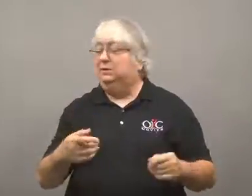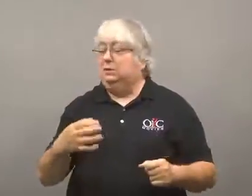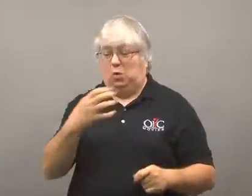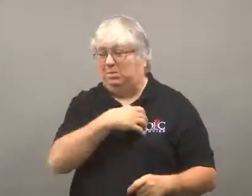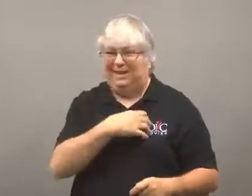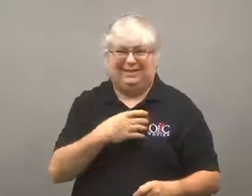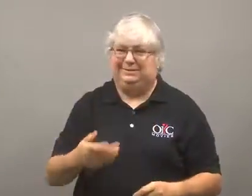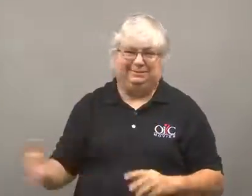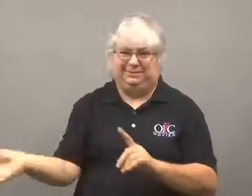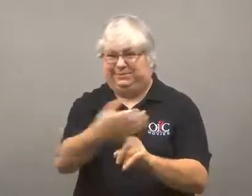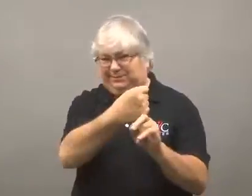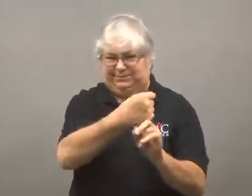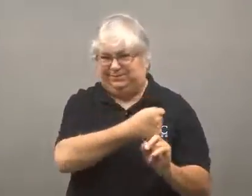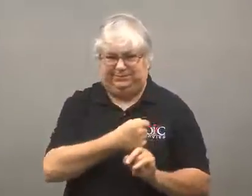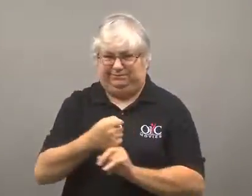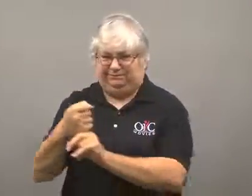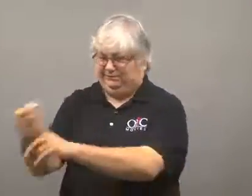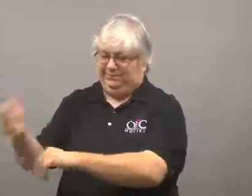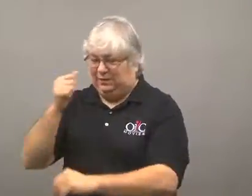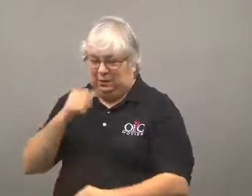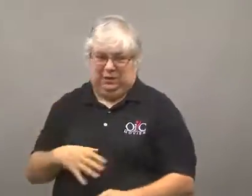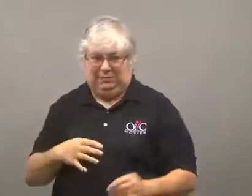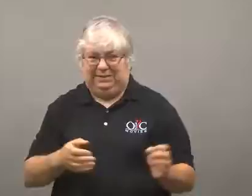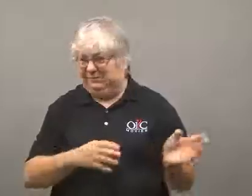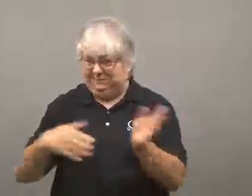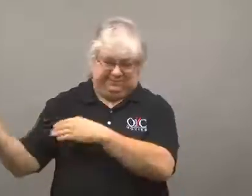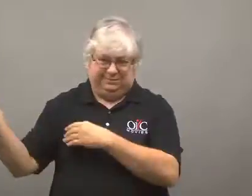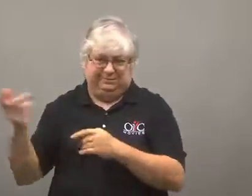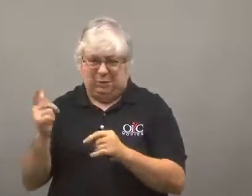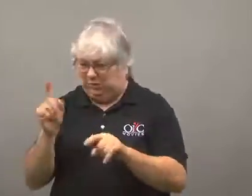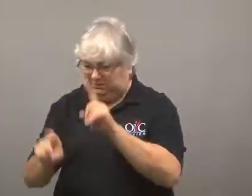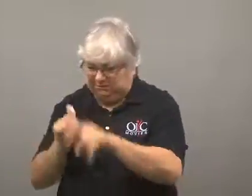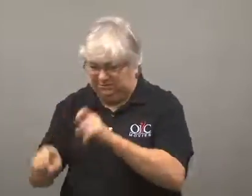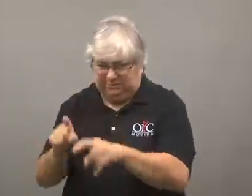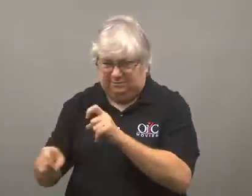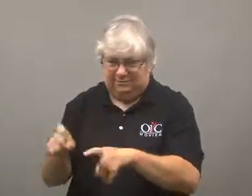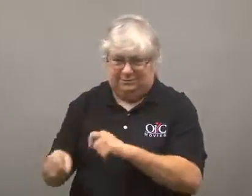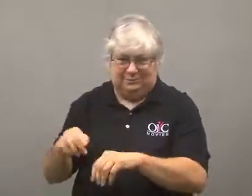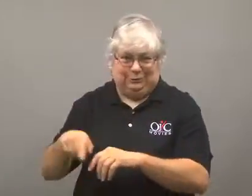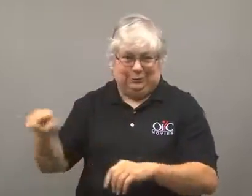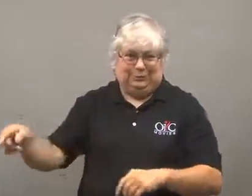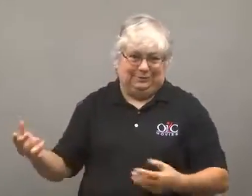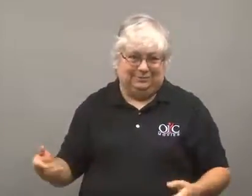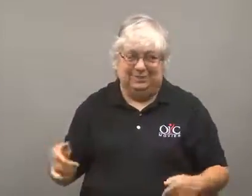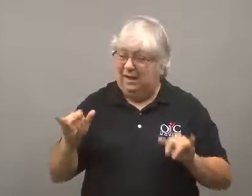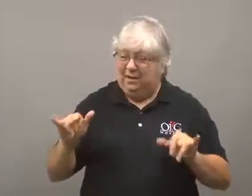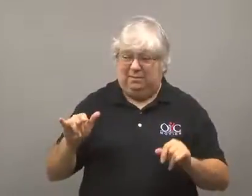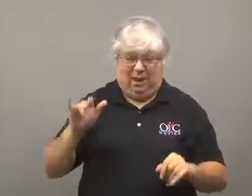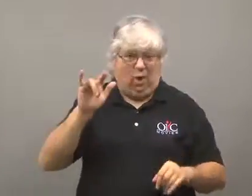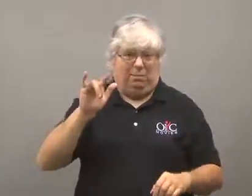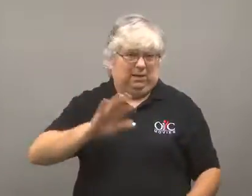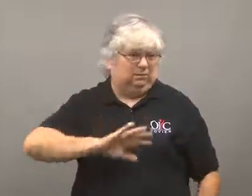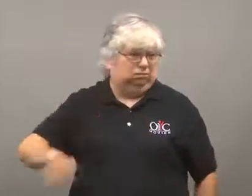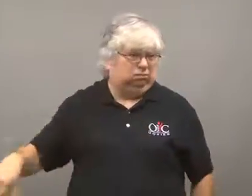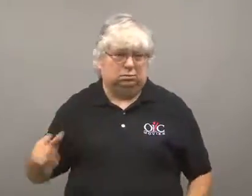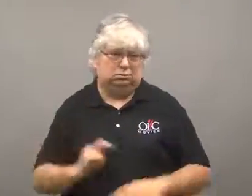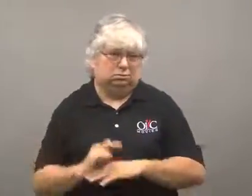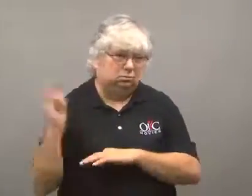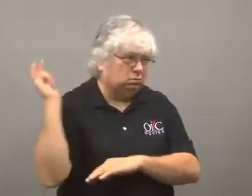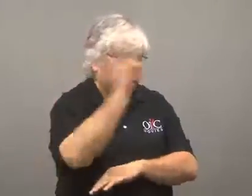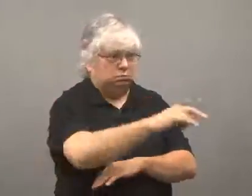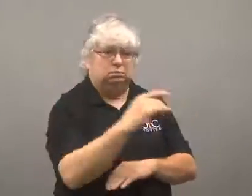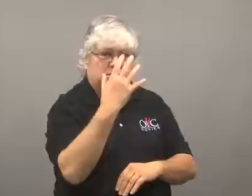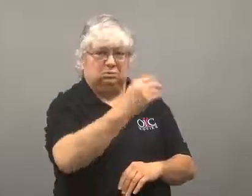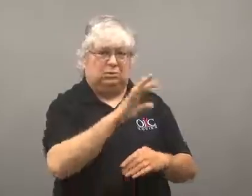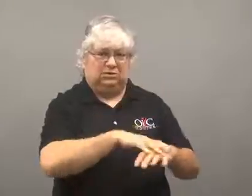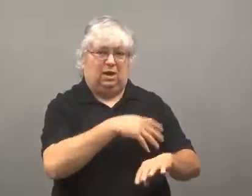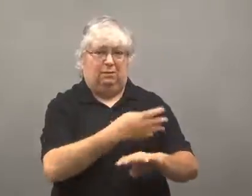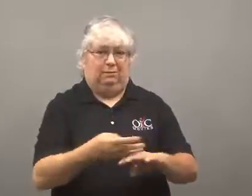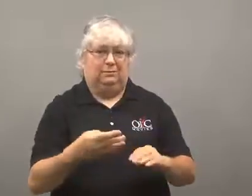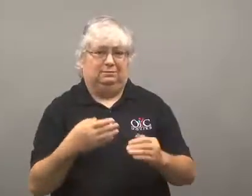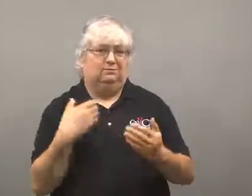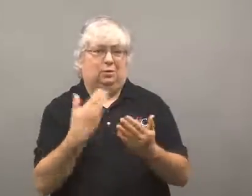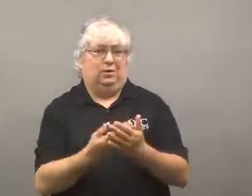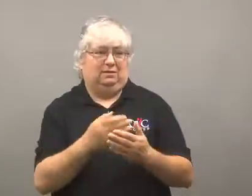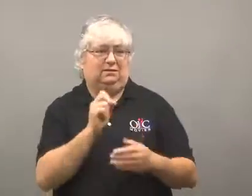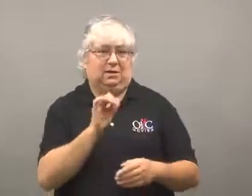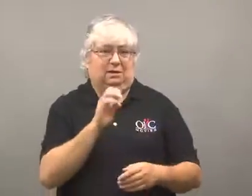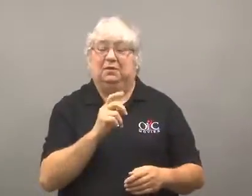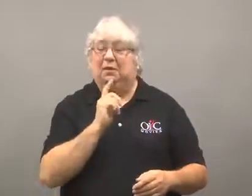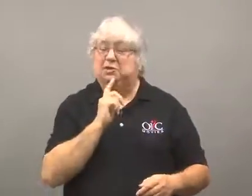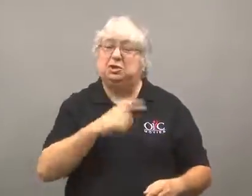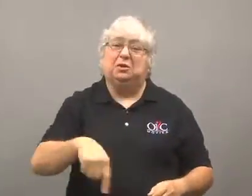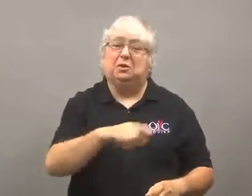Police removed her from the plane, arrested her and held her for questioning.